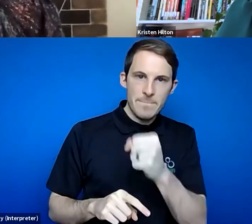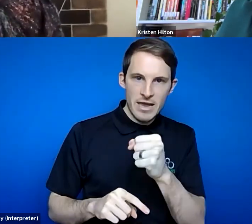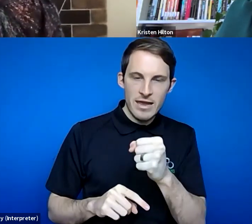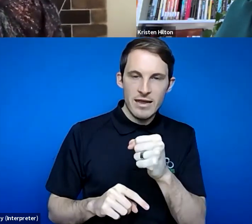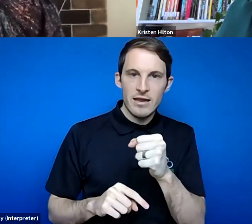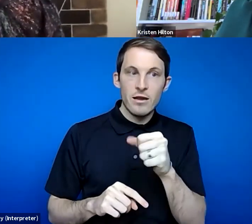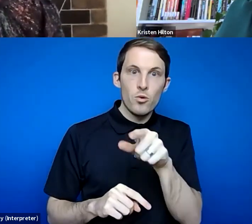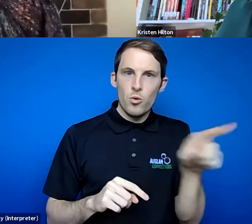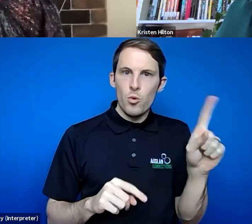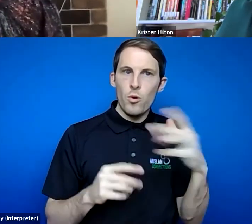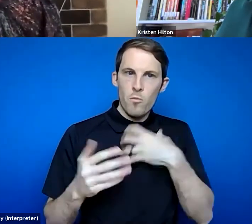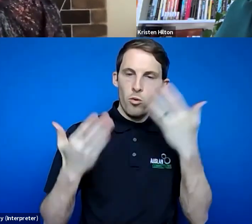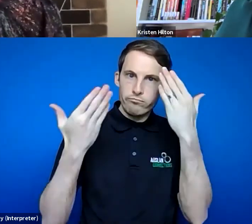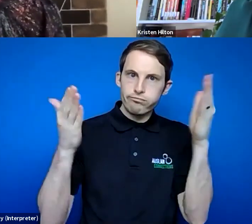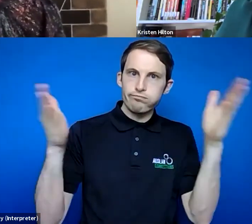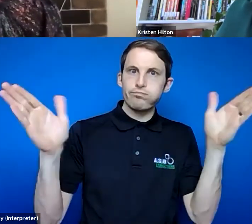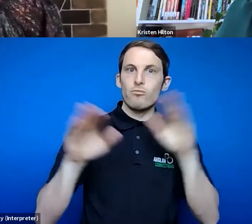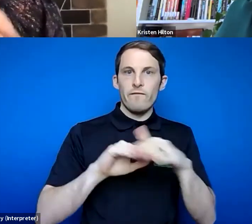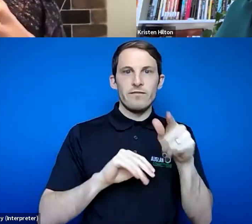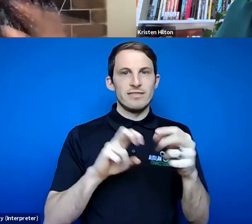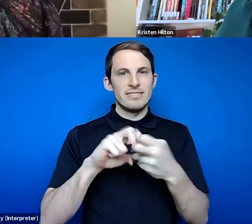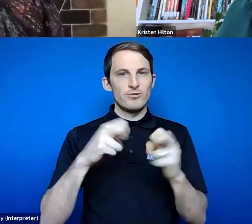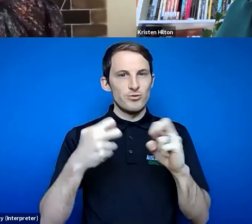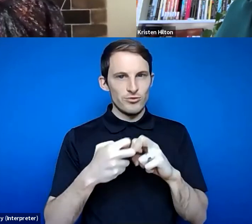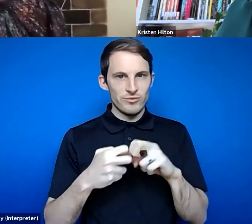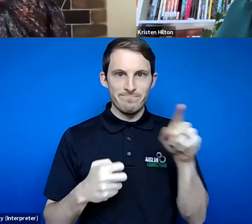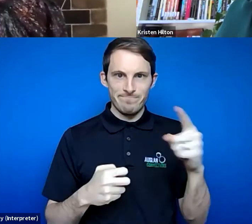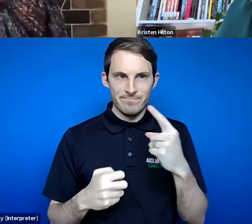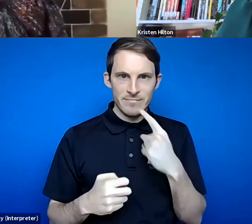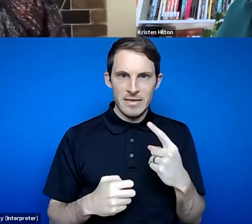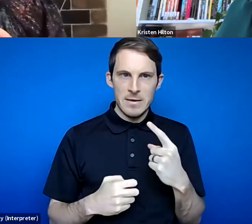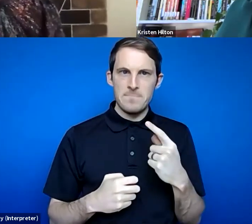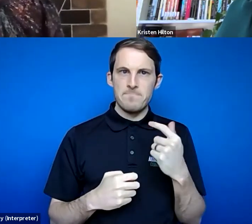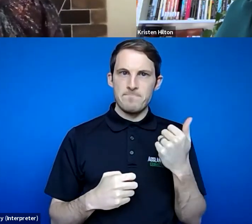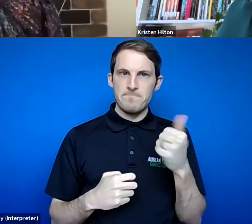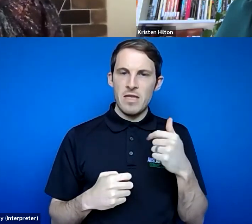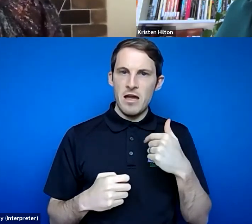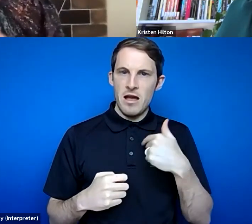knowing about these issues too and who are saying, "I don't want my life defined by some